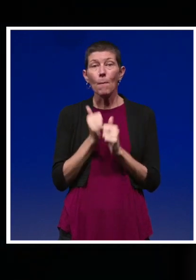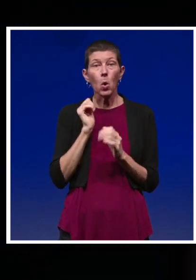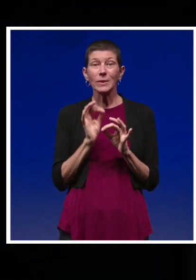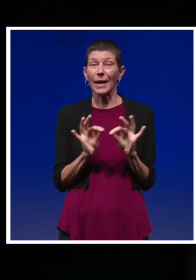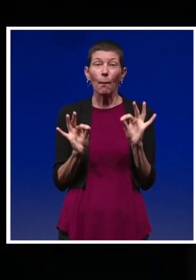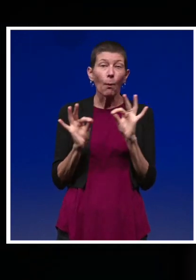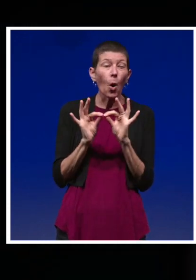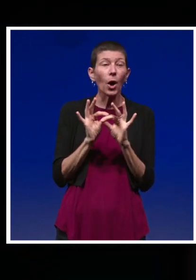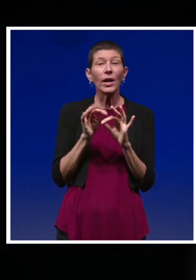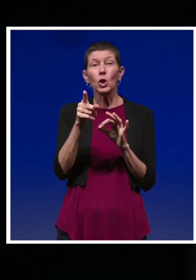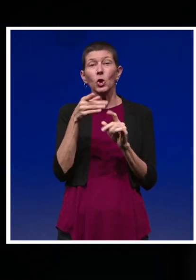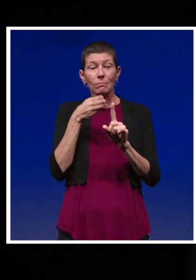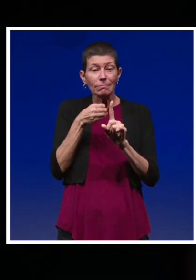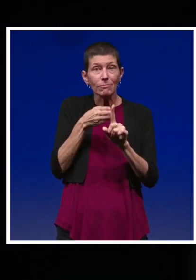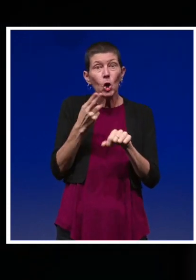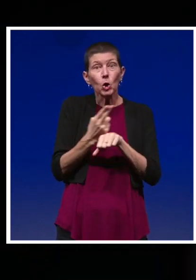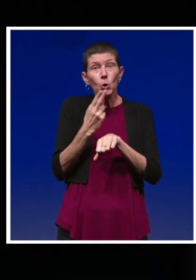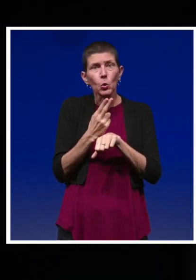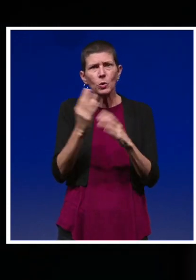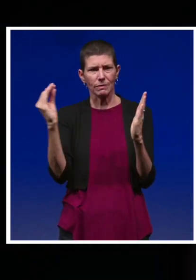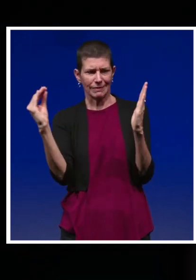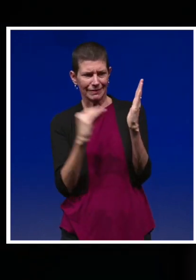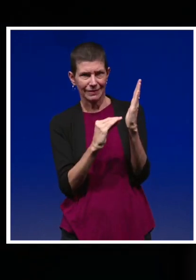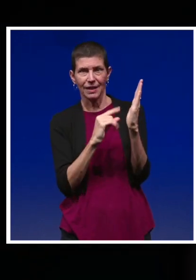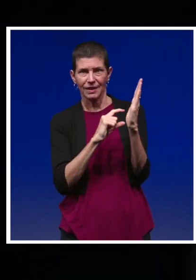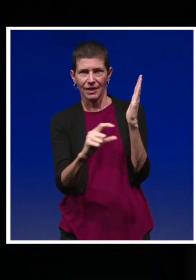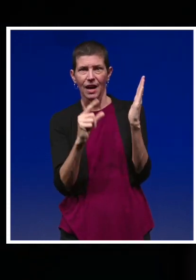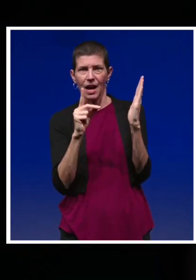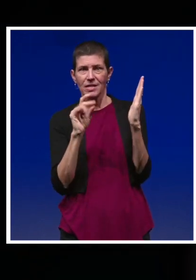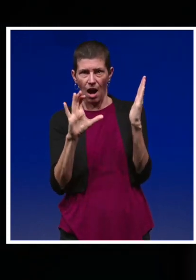Put your most important or most used apps into the dock.